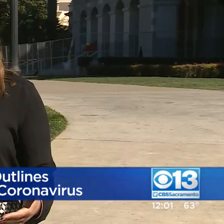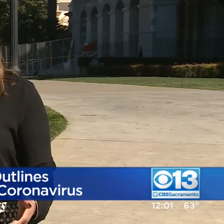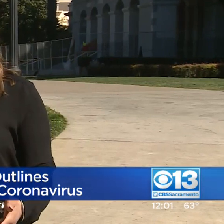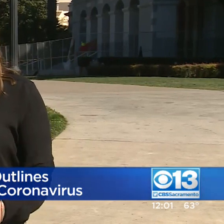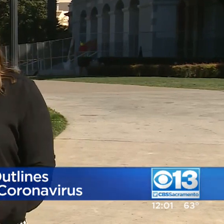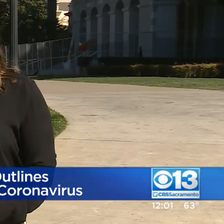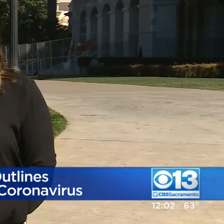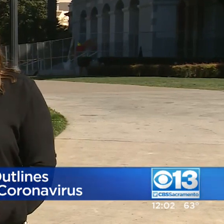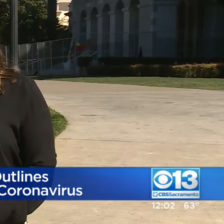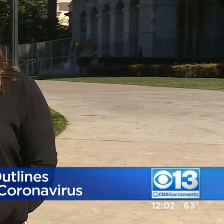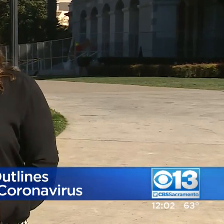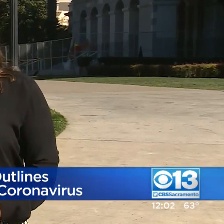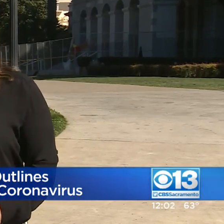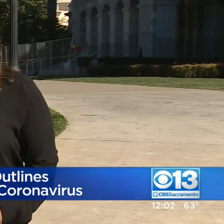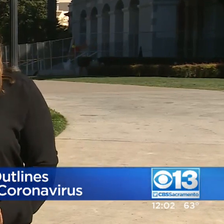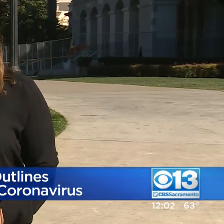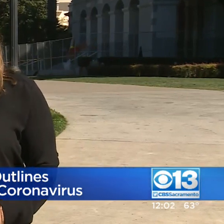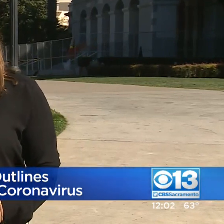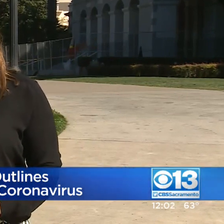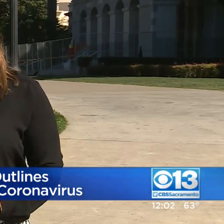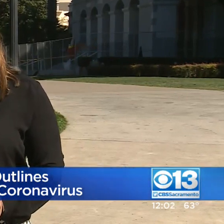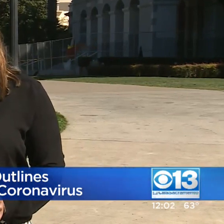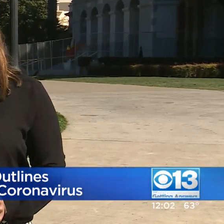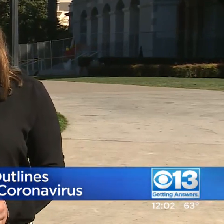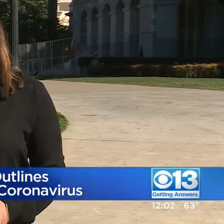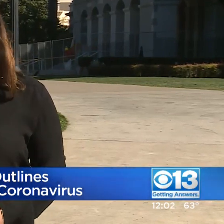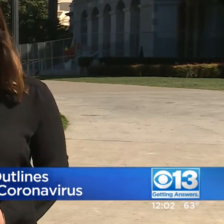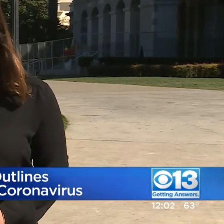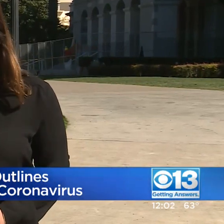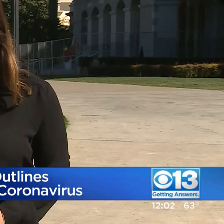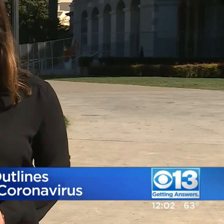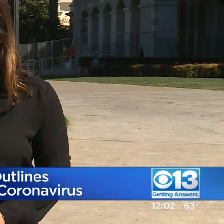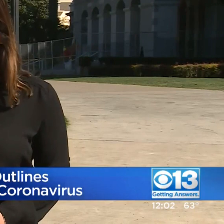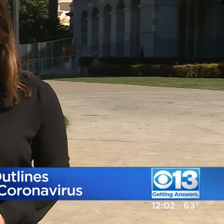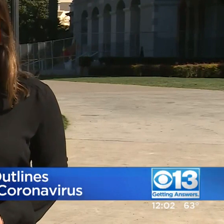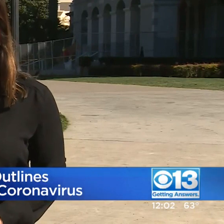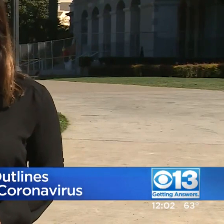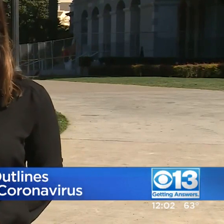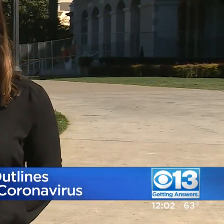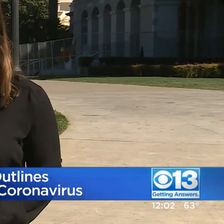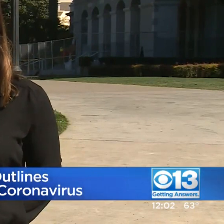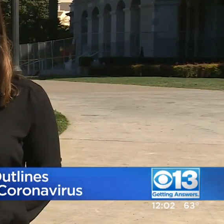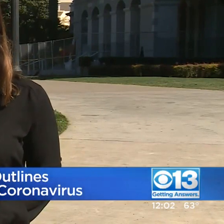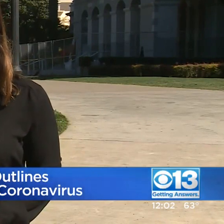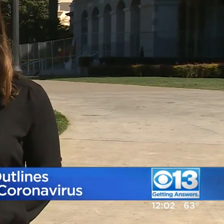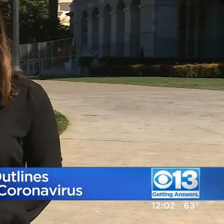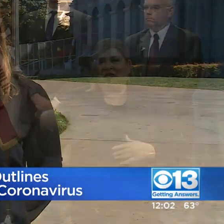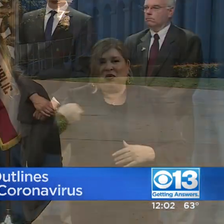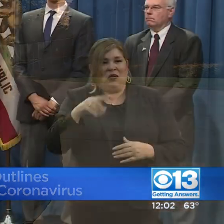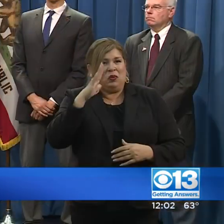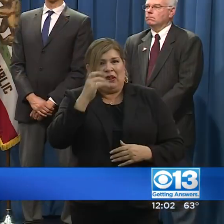HE SAYS THAT WILL COME OUT IN THE NEXT DAY OR SO. NEWSOM SAYS, WHEN IT COMES TO HOW HE PLANS TO ENFORCE THIS